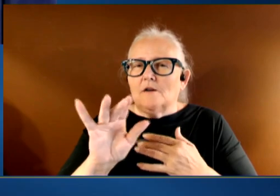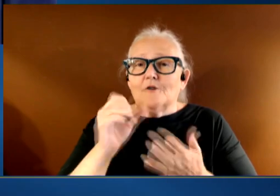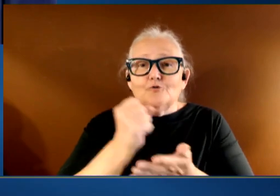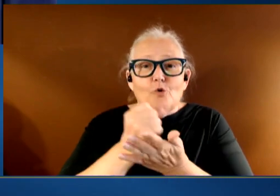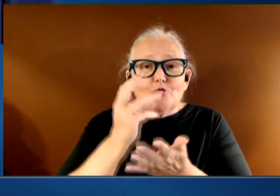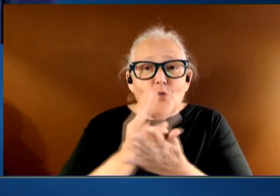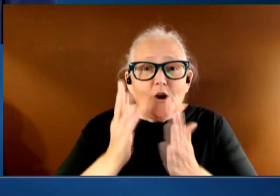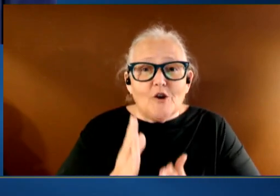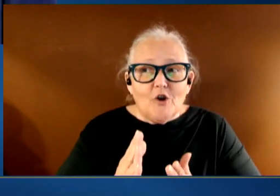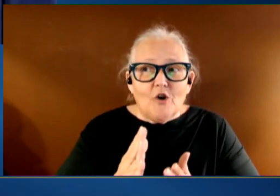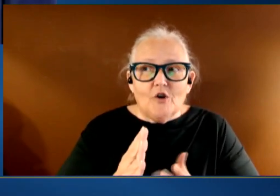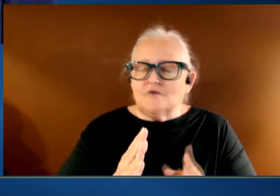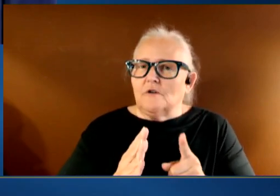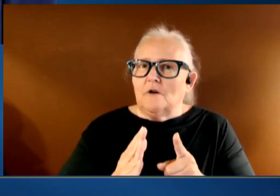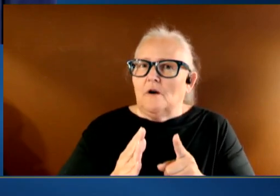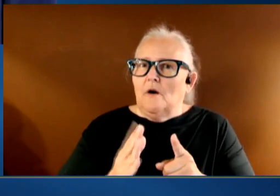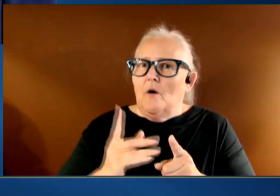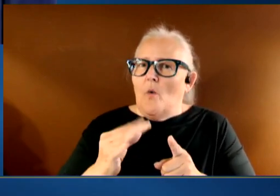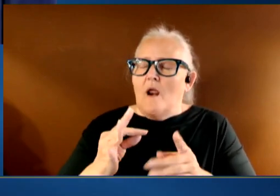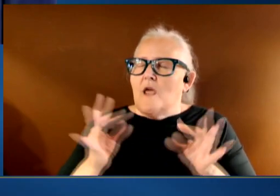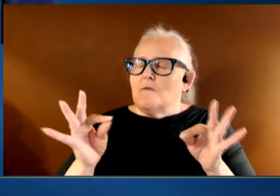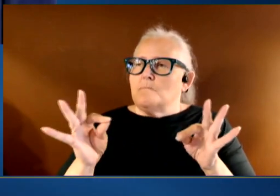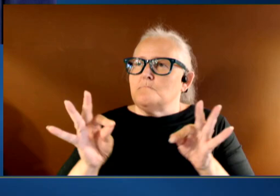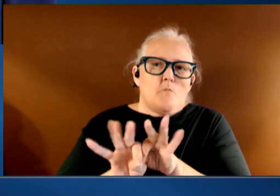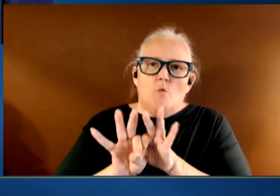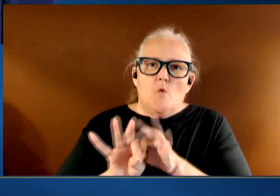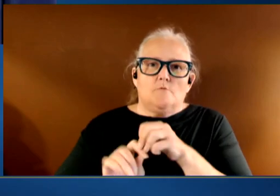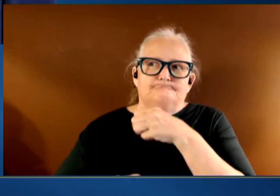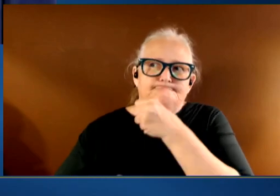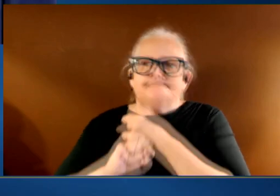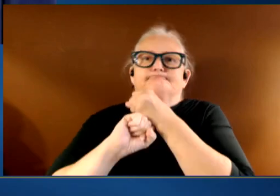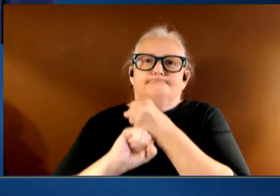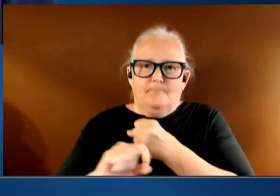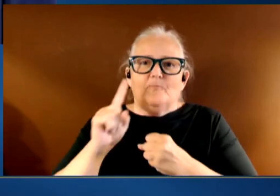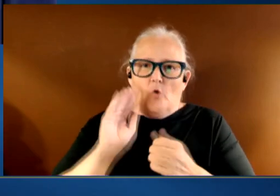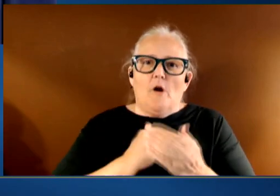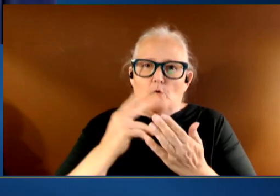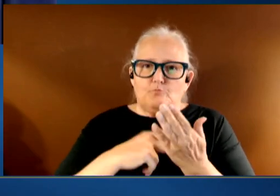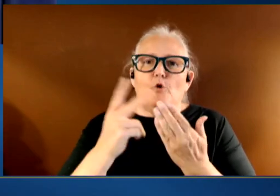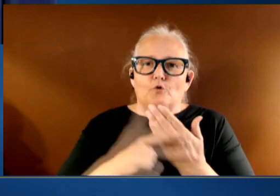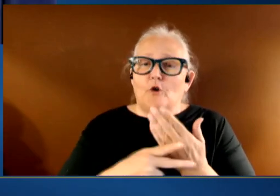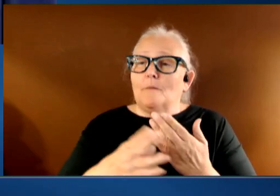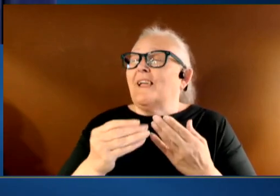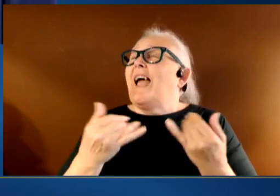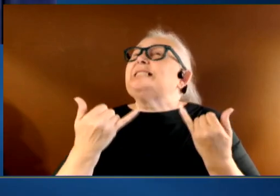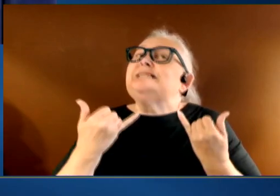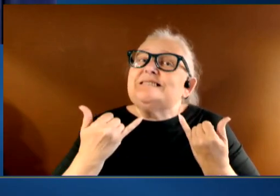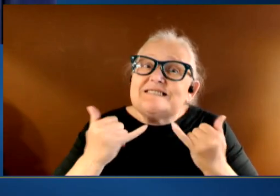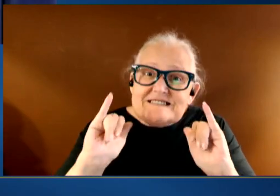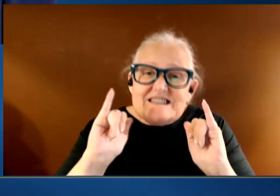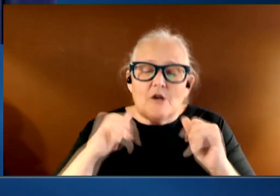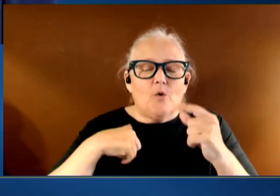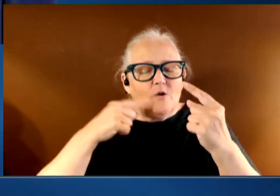is the cornerstone for our program. And we still struggle with all of that help.